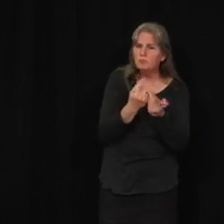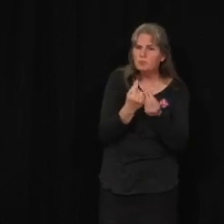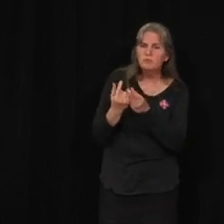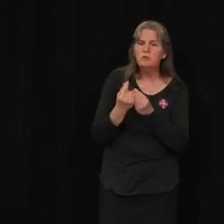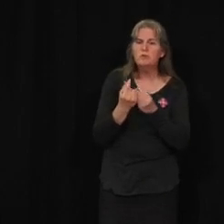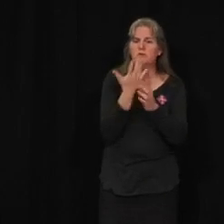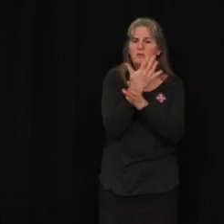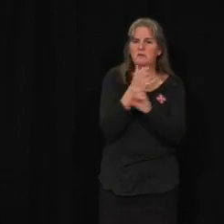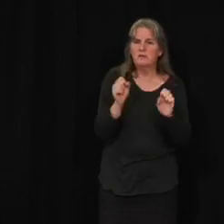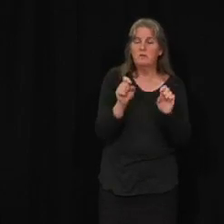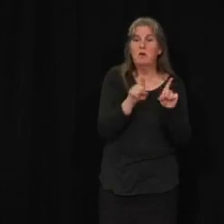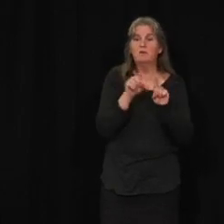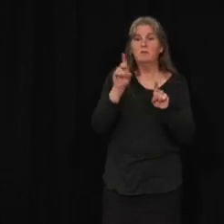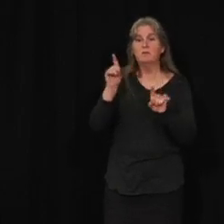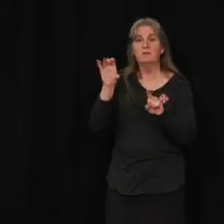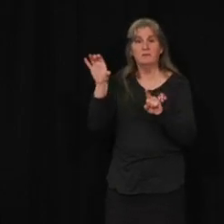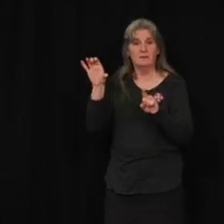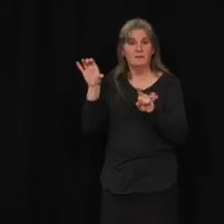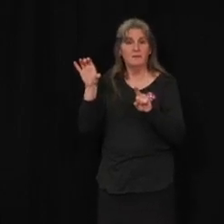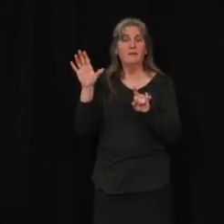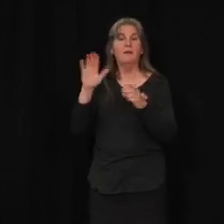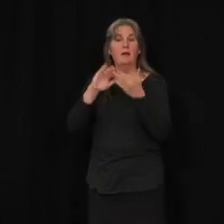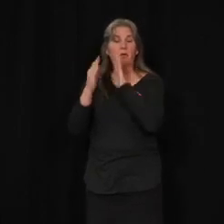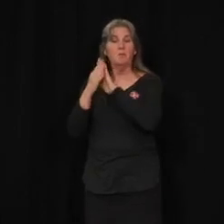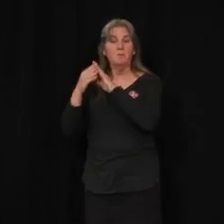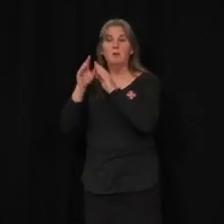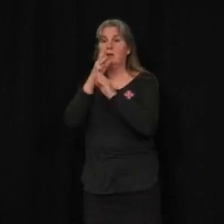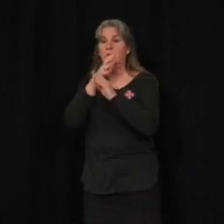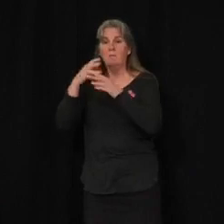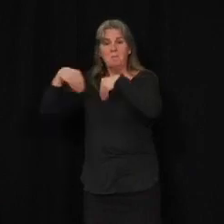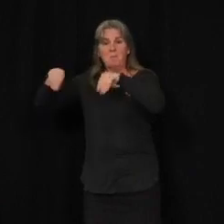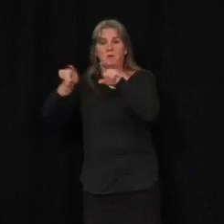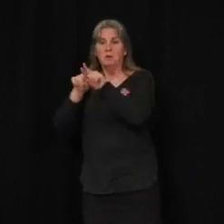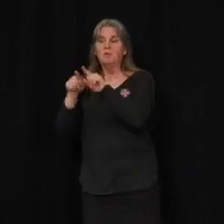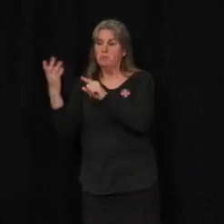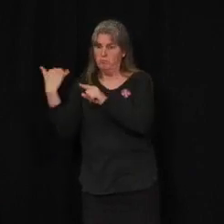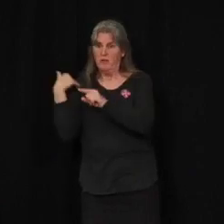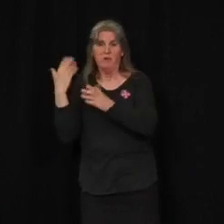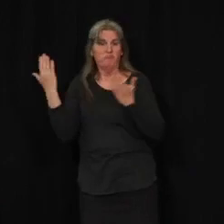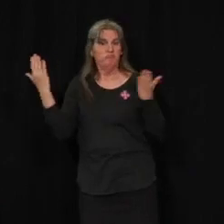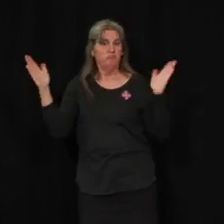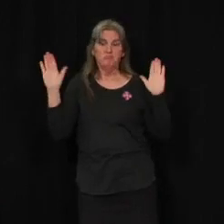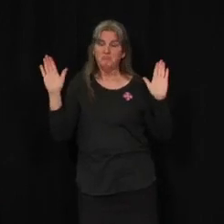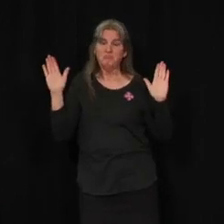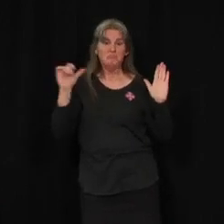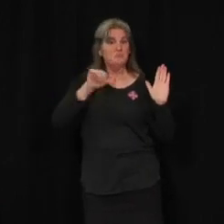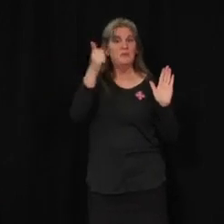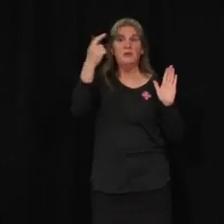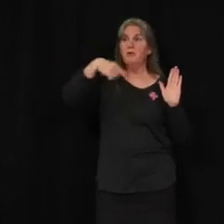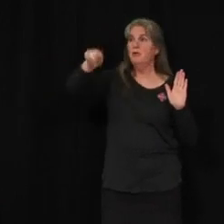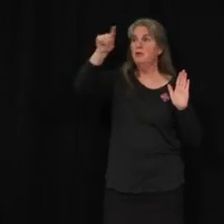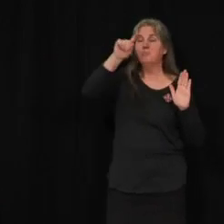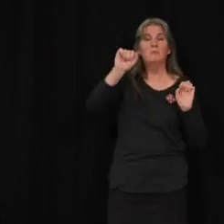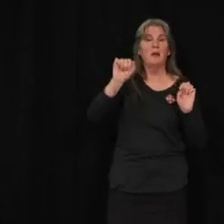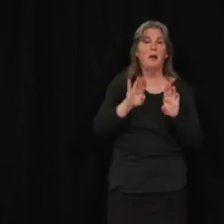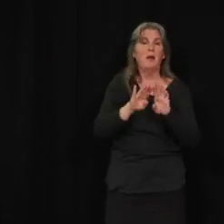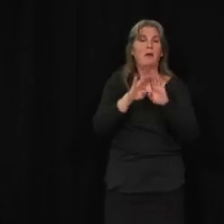Same with the Dawson community market. Others are free to open as long